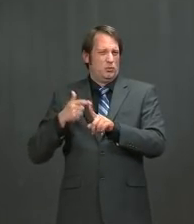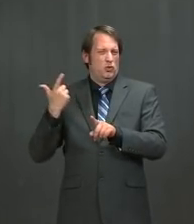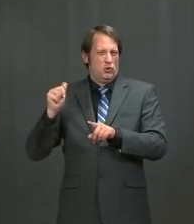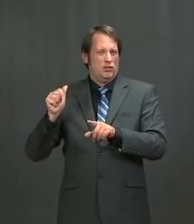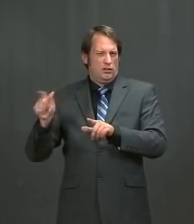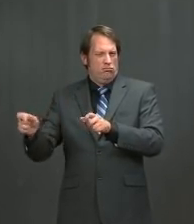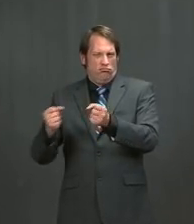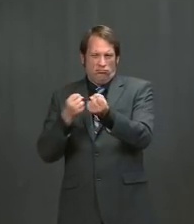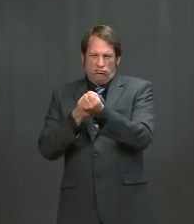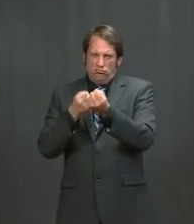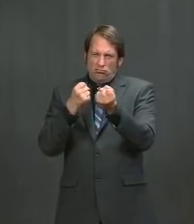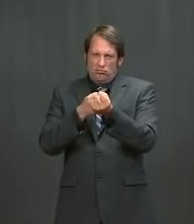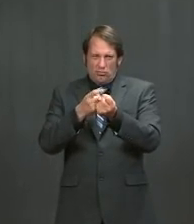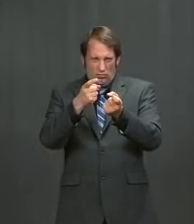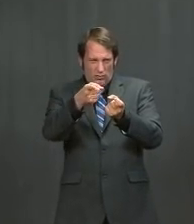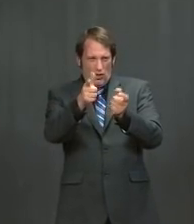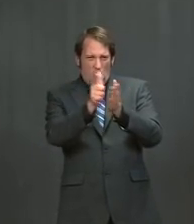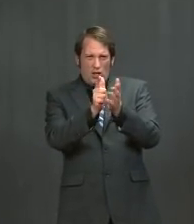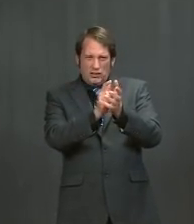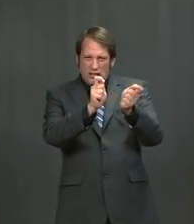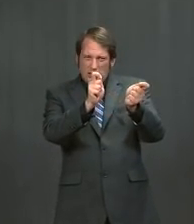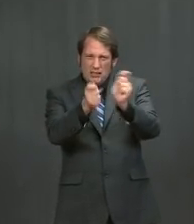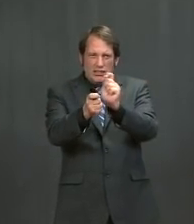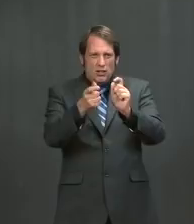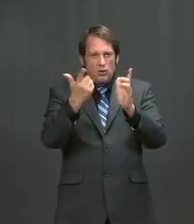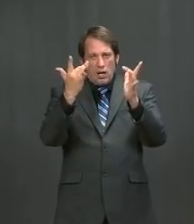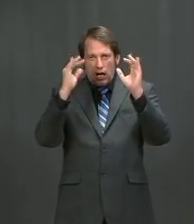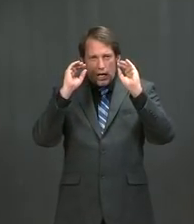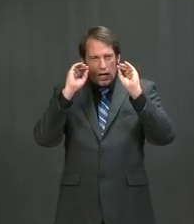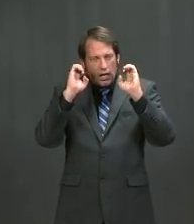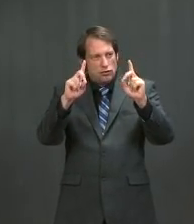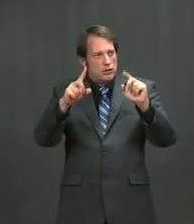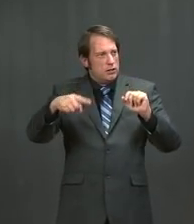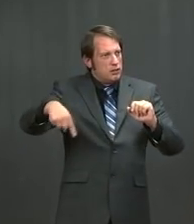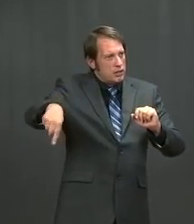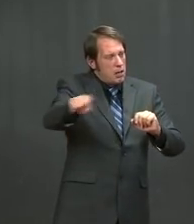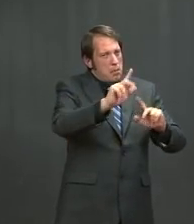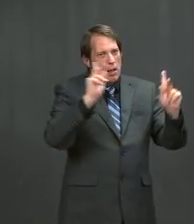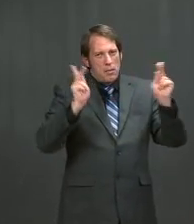to make it easier to vote. So those are really -- that's really where our efforts are focused. The Press: Although -- I mean,